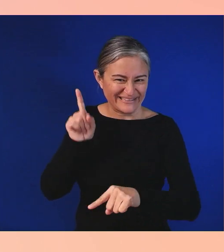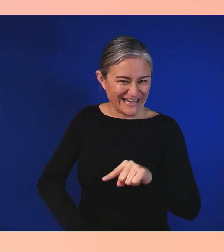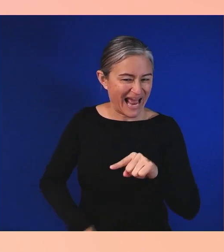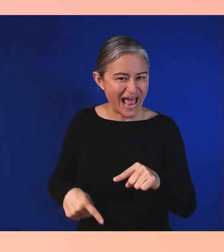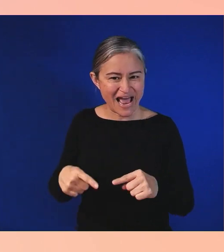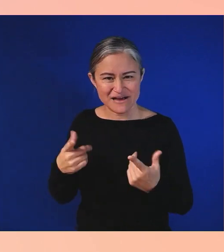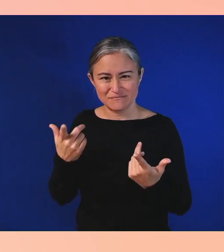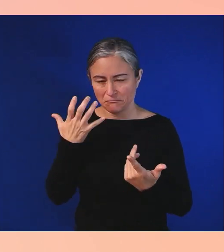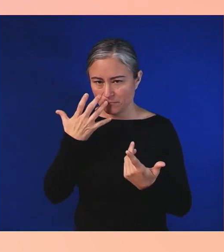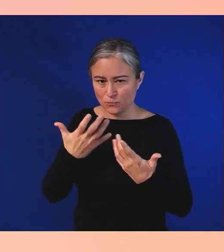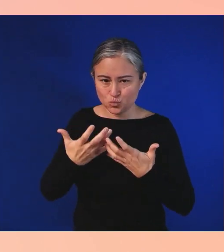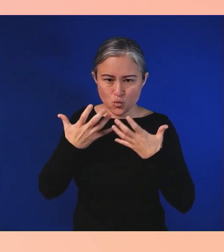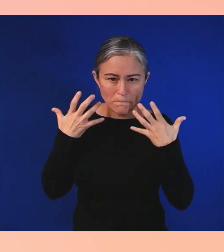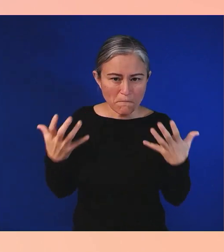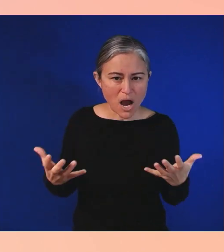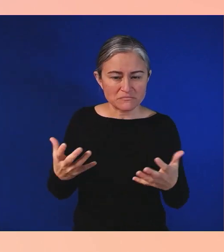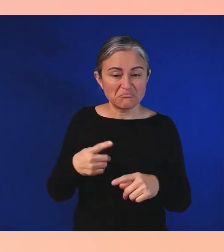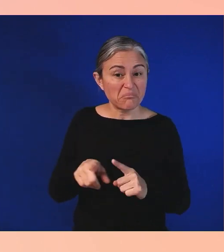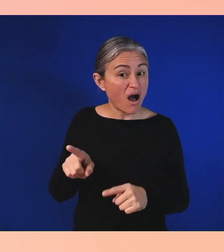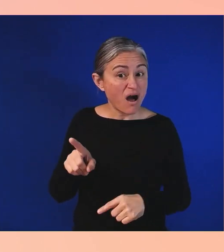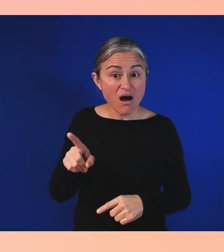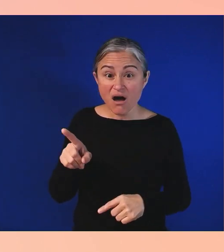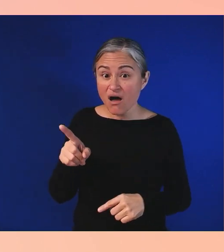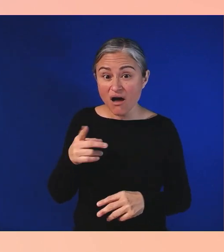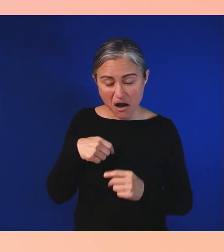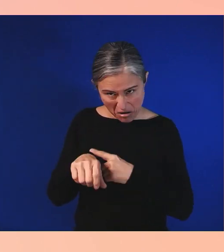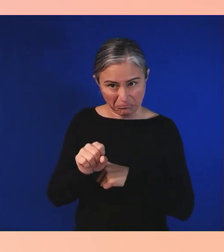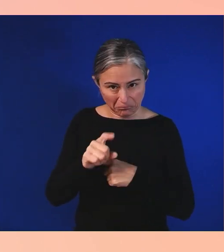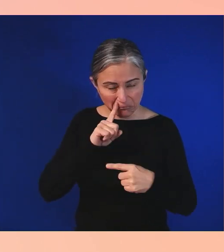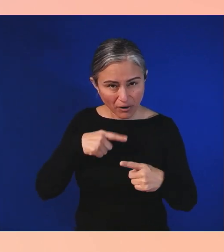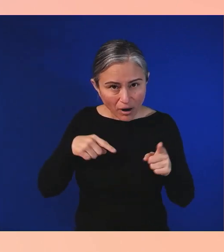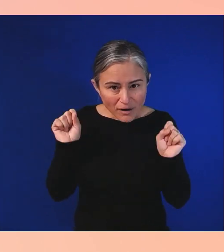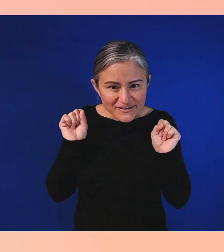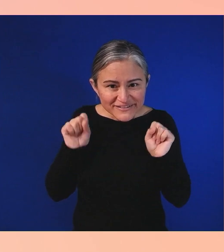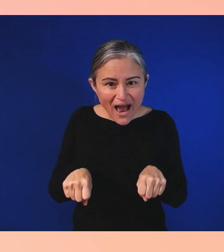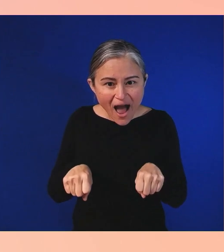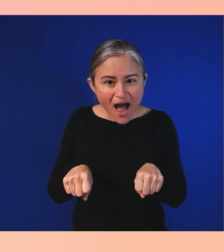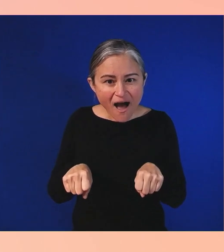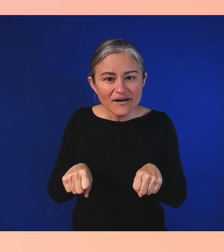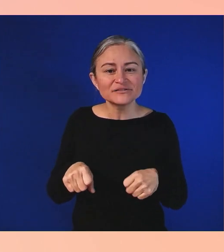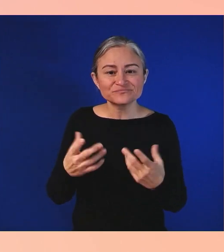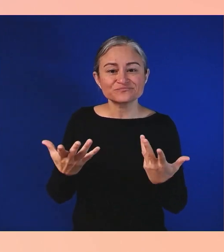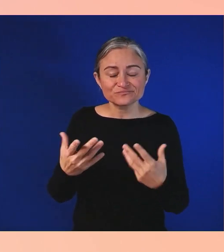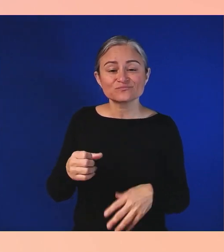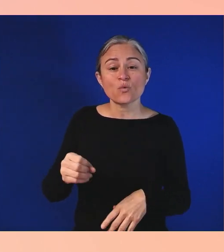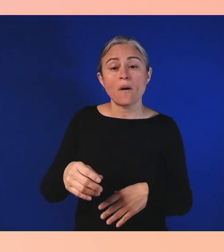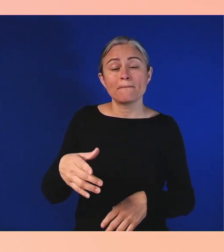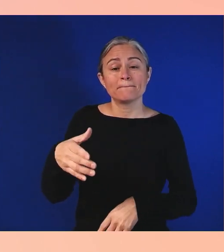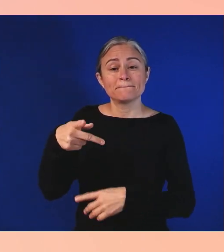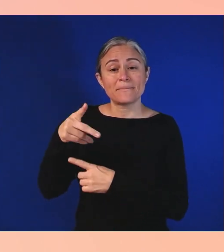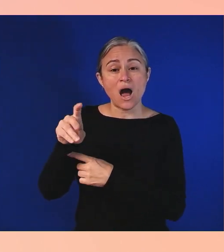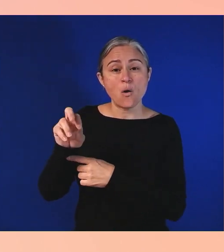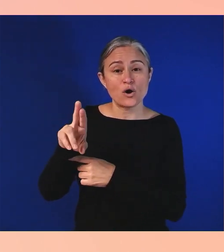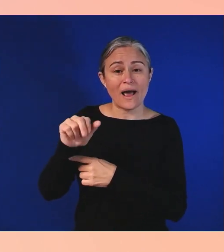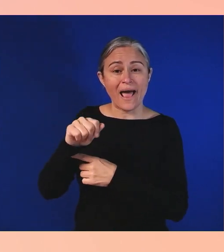storage, retrieval, and representation like a cakewalk. Not only that, this digital transformation